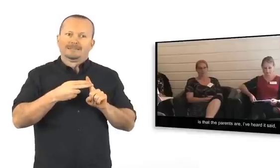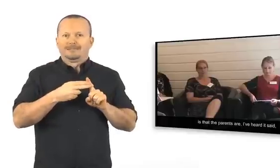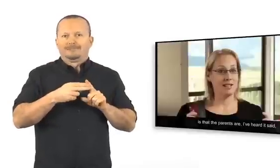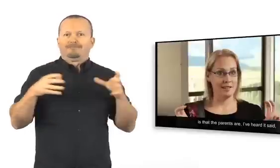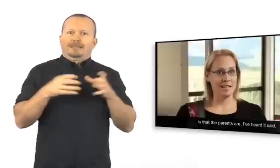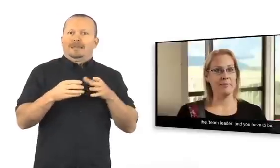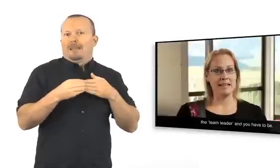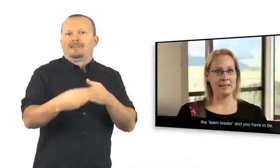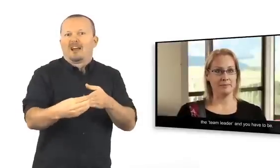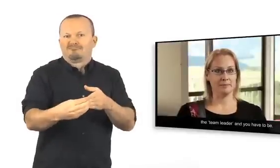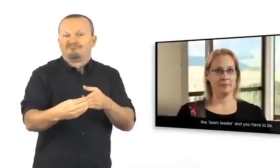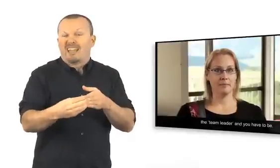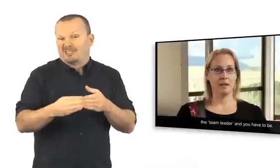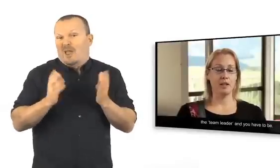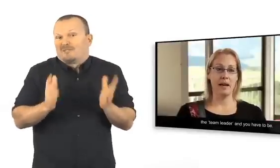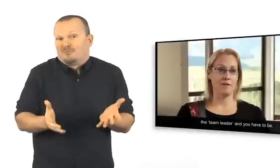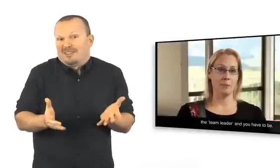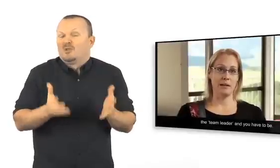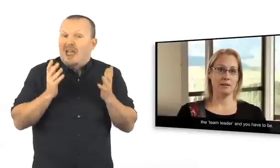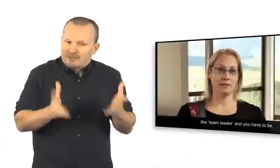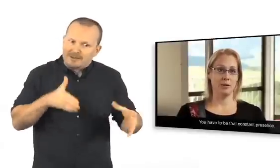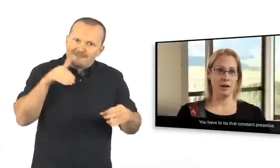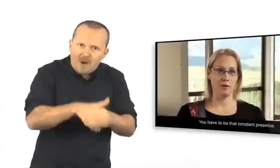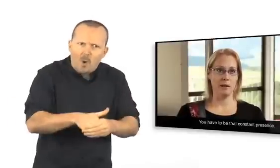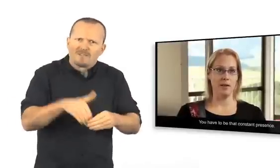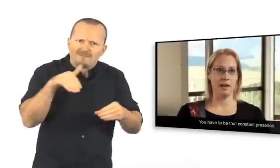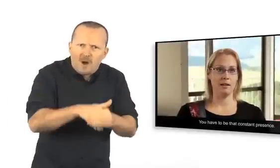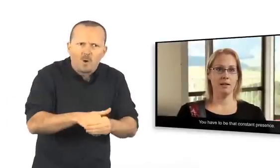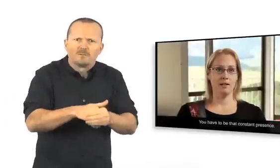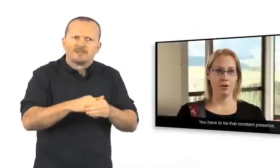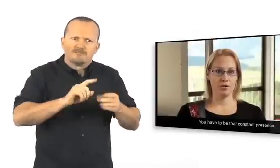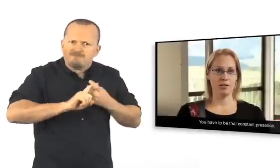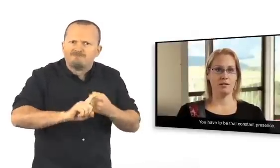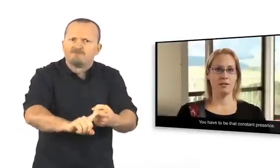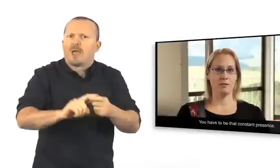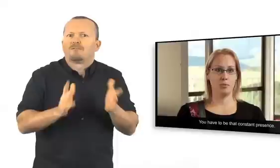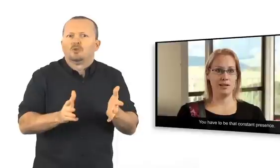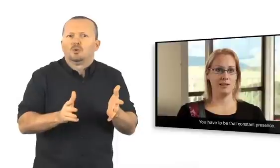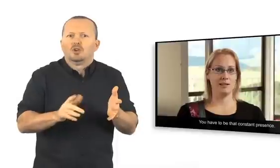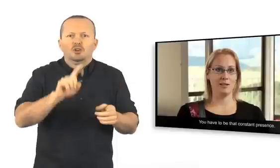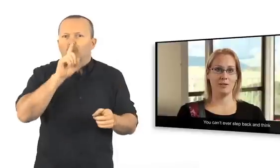I’ve heard it said the ‘team leader’ and you have to be. You have to be that constant presence.